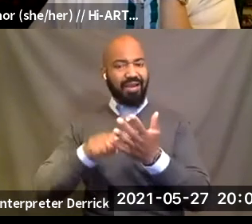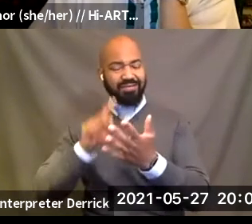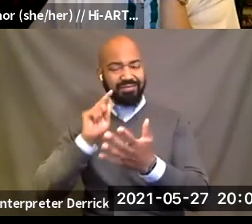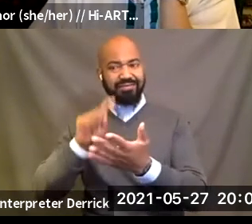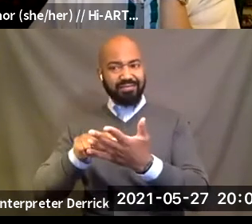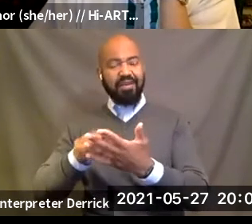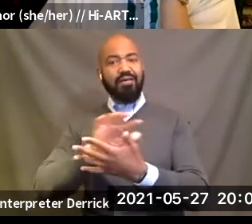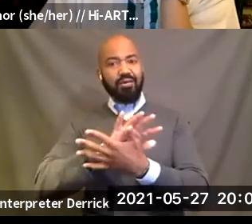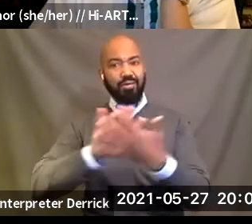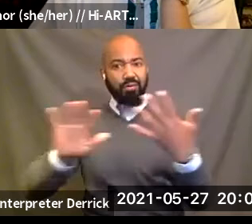yeah.